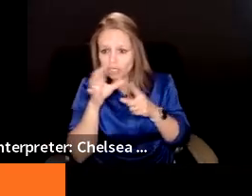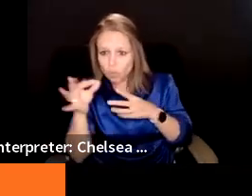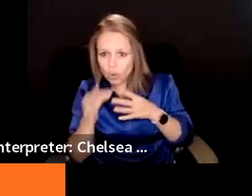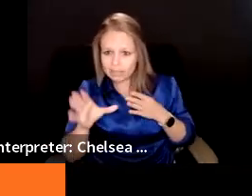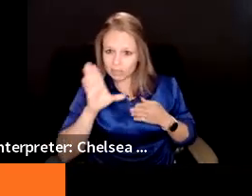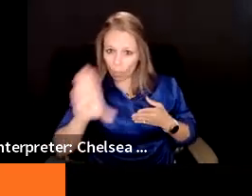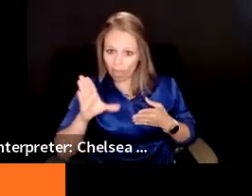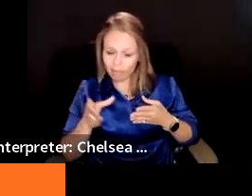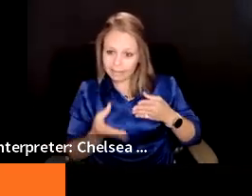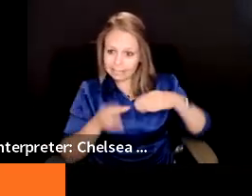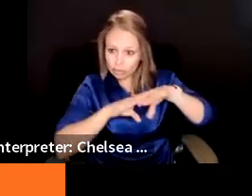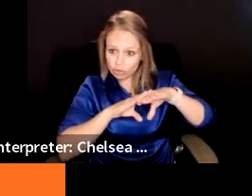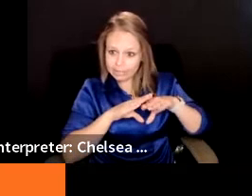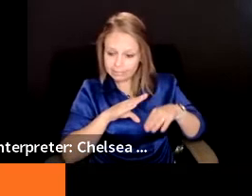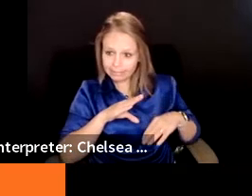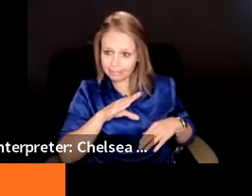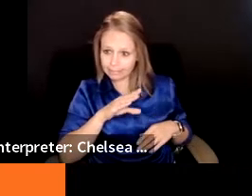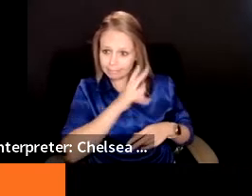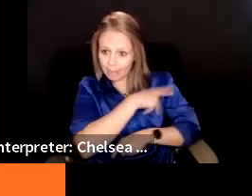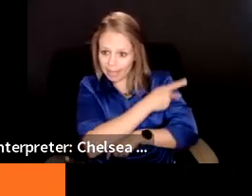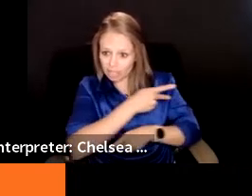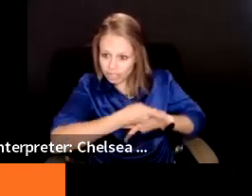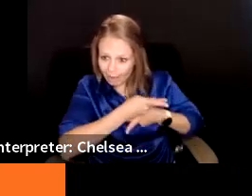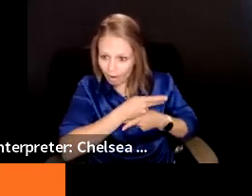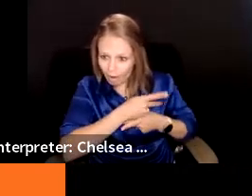These are important things that we have to measure